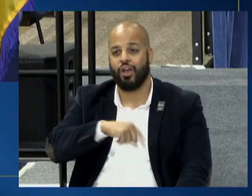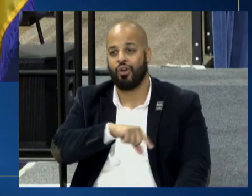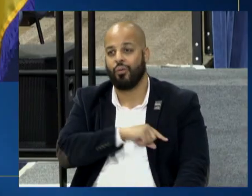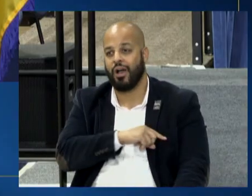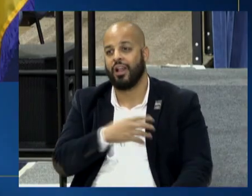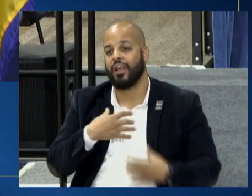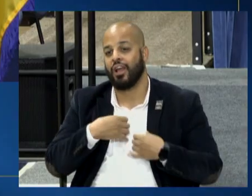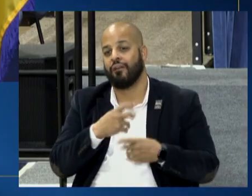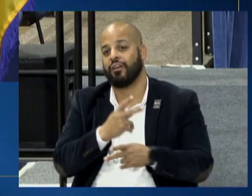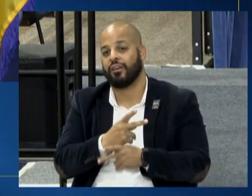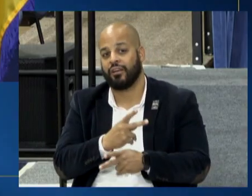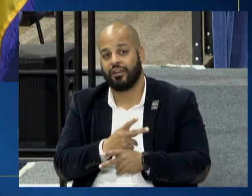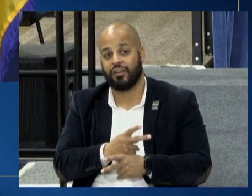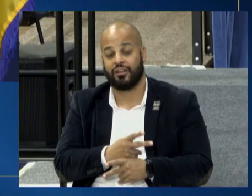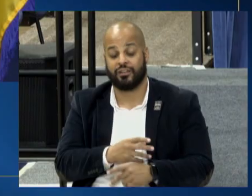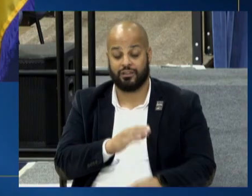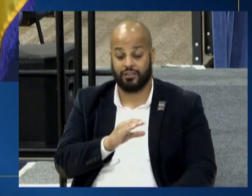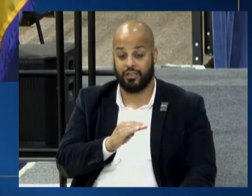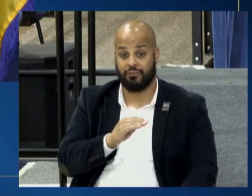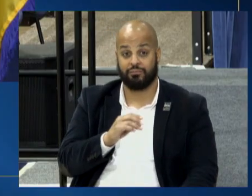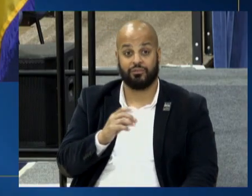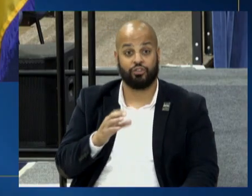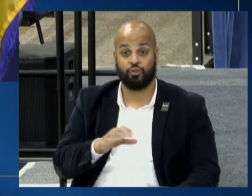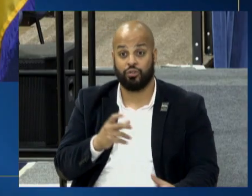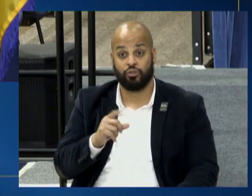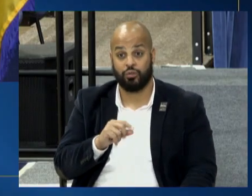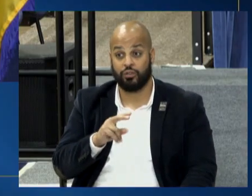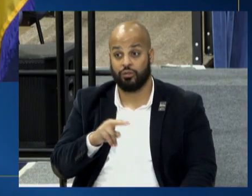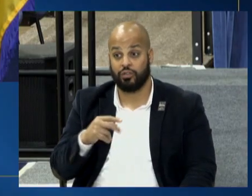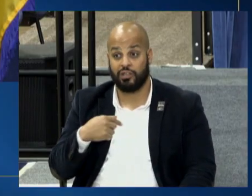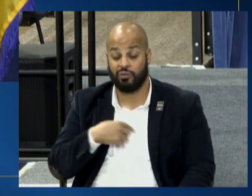When OCM ended in 2022, while we didn't expand that model,